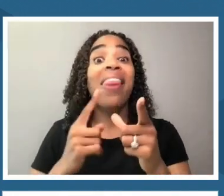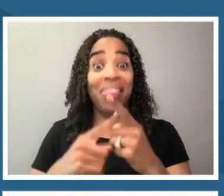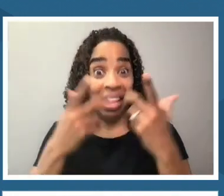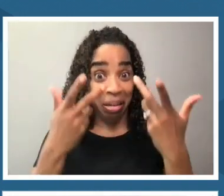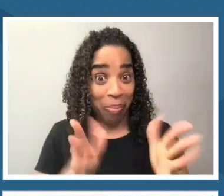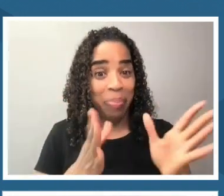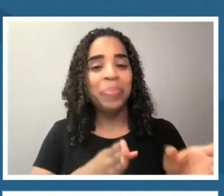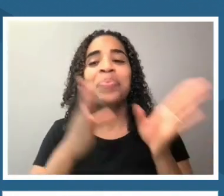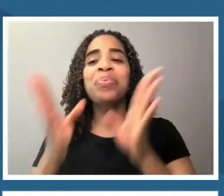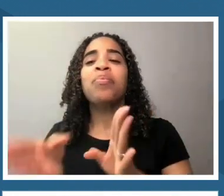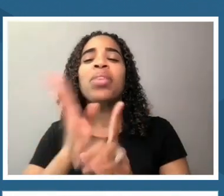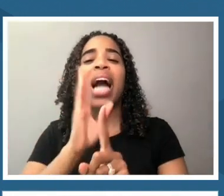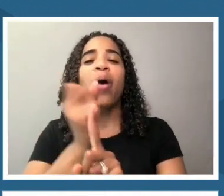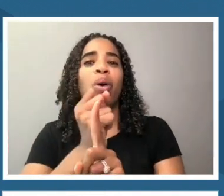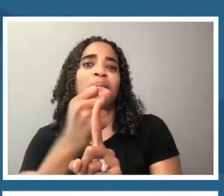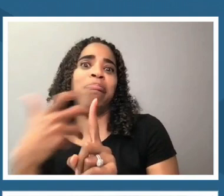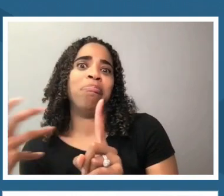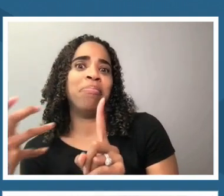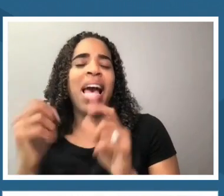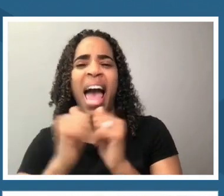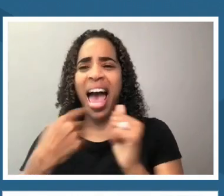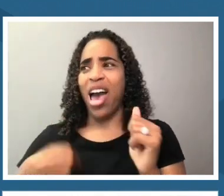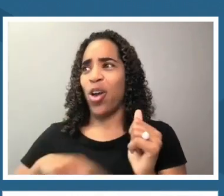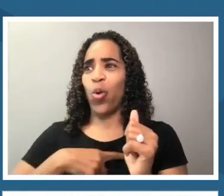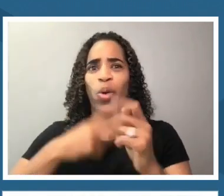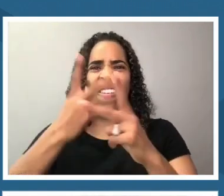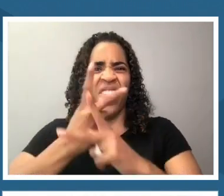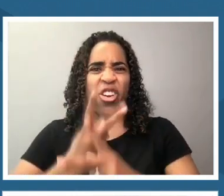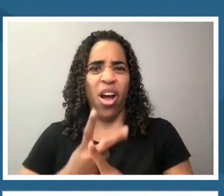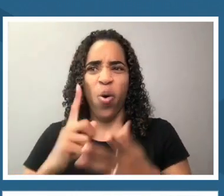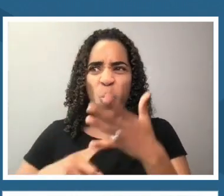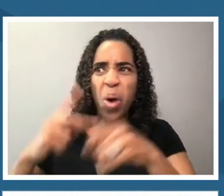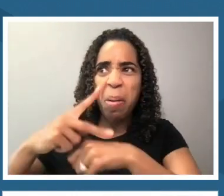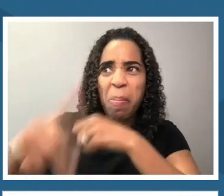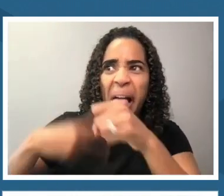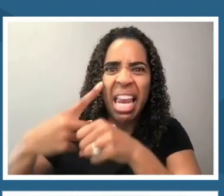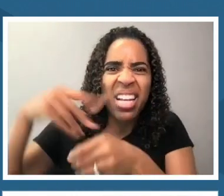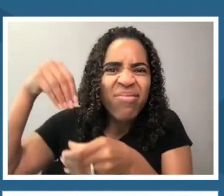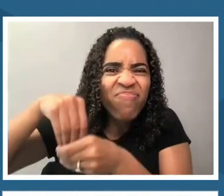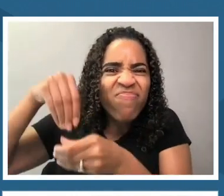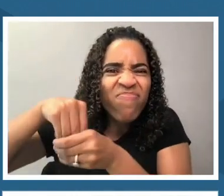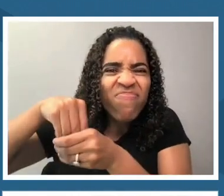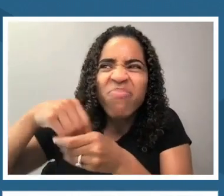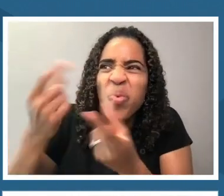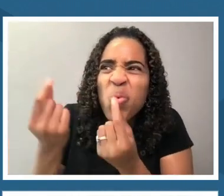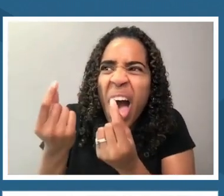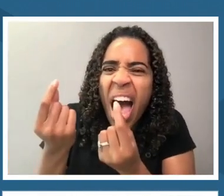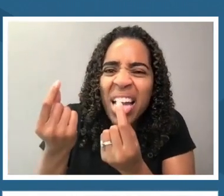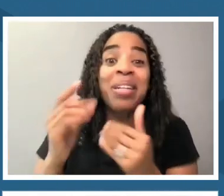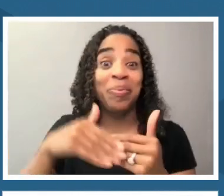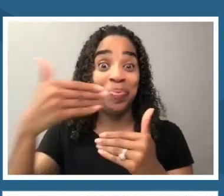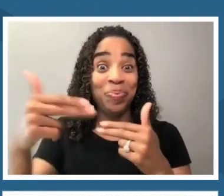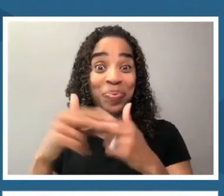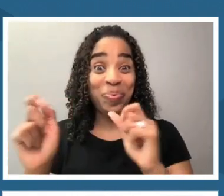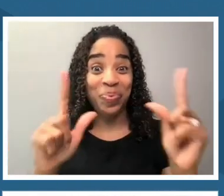how do we actually figure out what these planets are made of um so if you go to